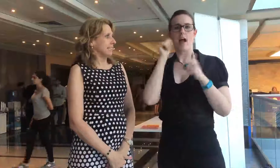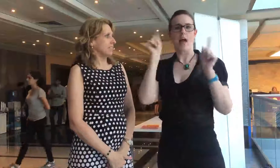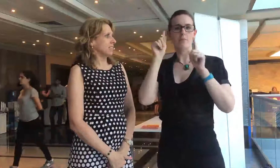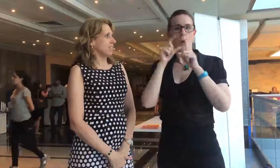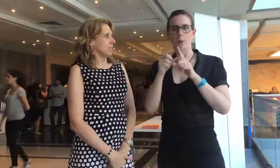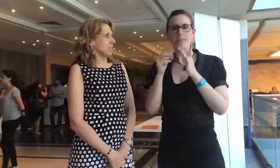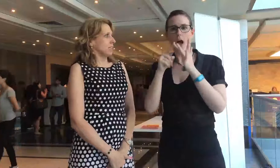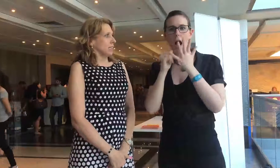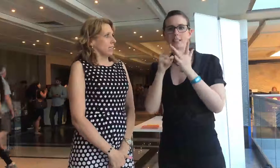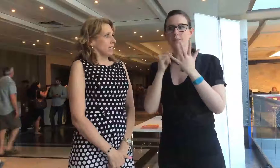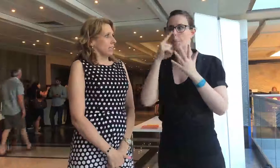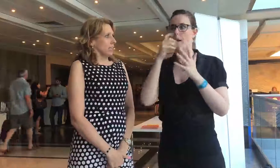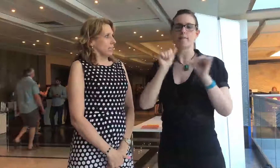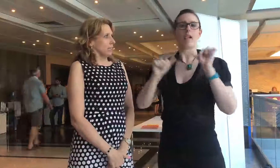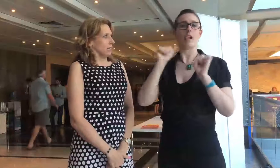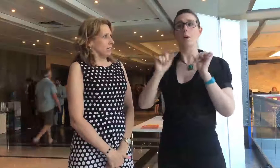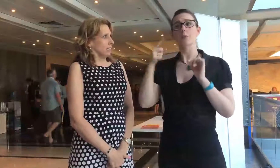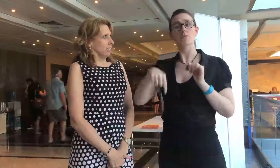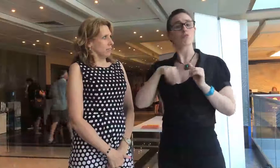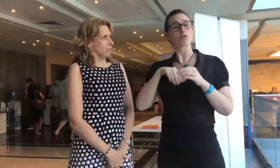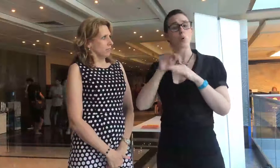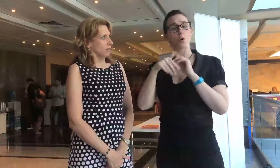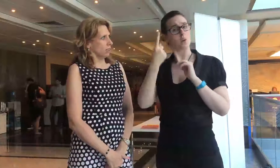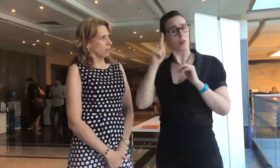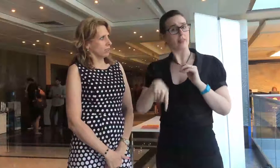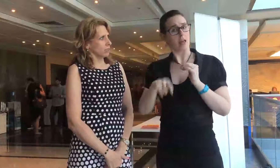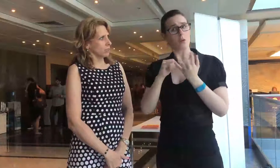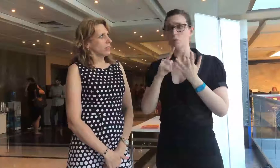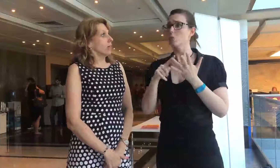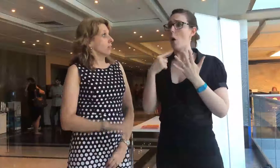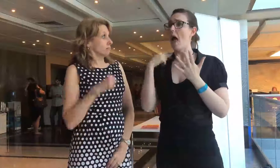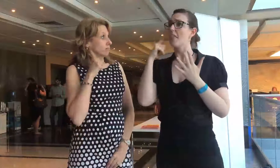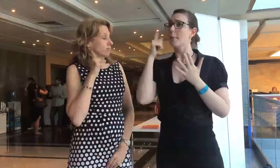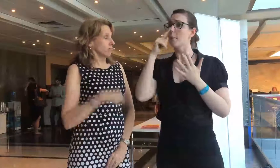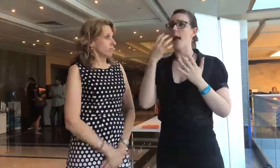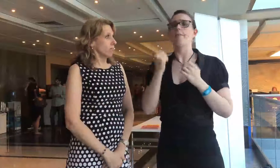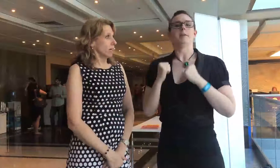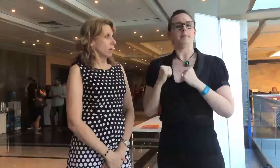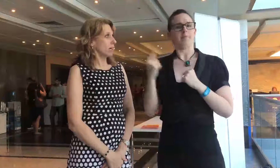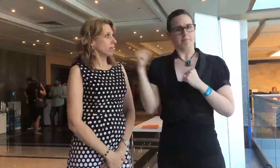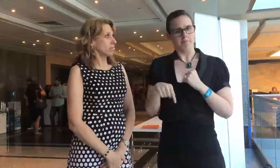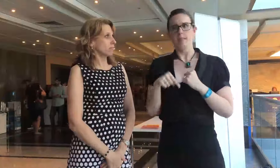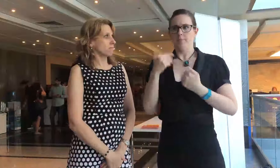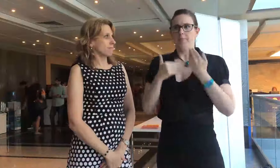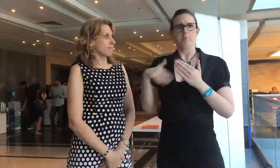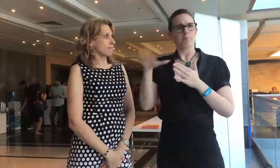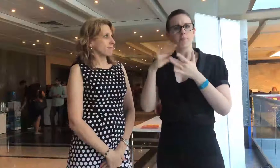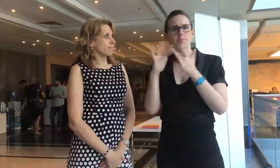yet there are over 1,000 registrants, so it seems people are quite determined to be here, connecting and sharing information.